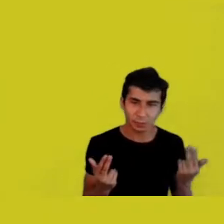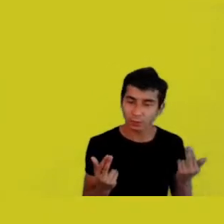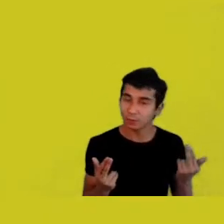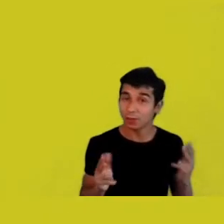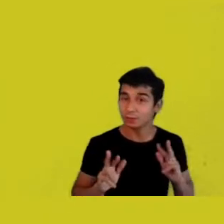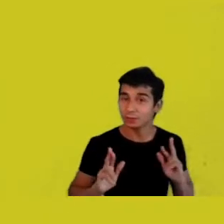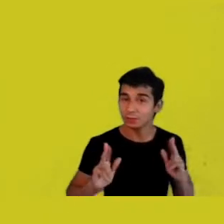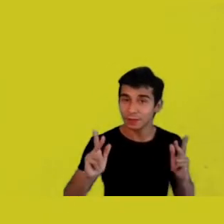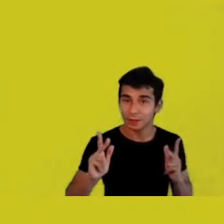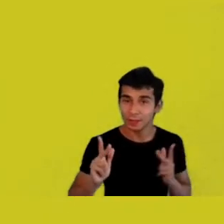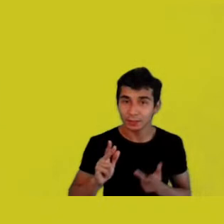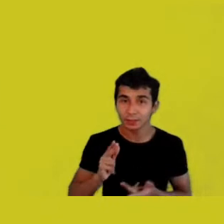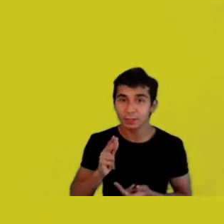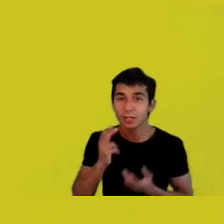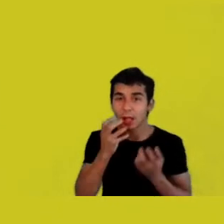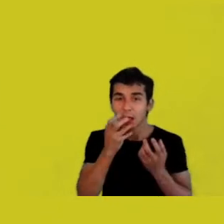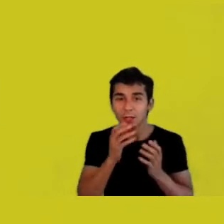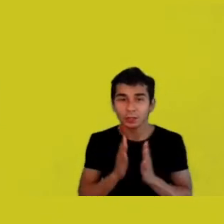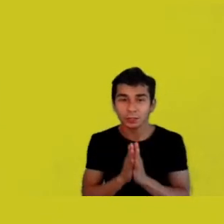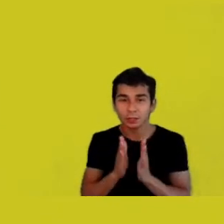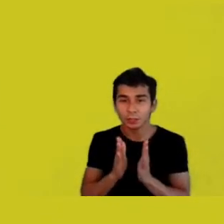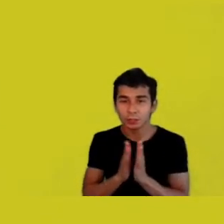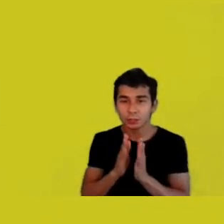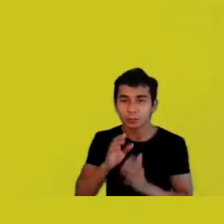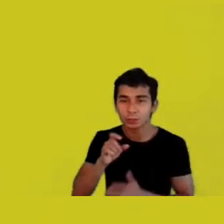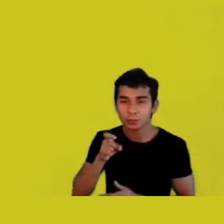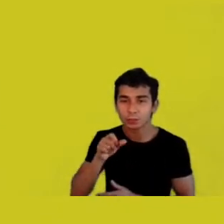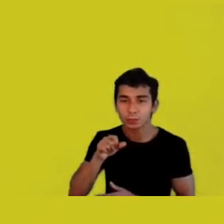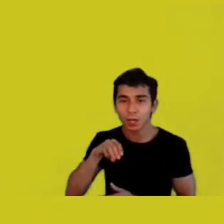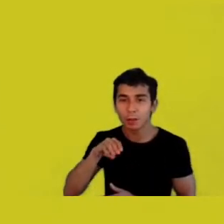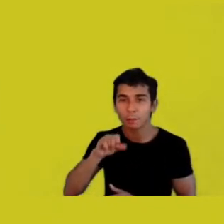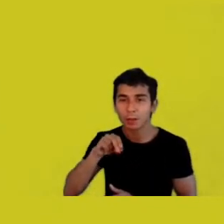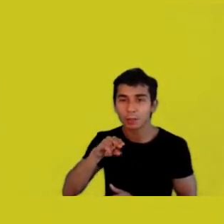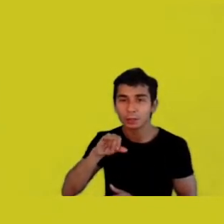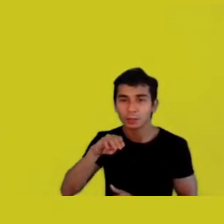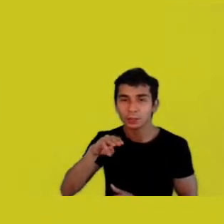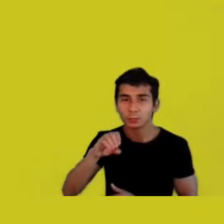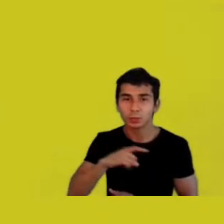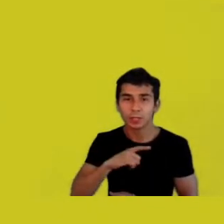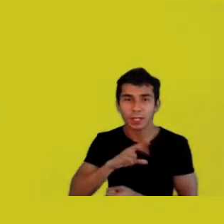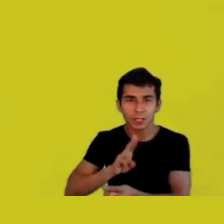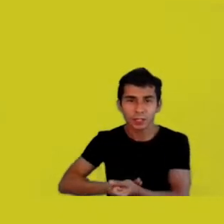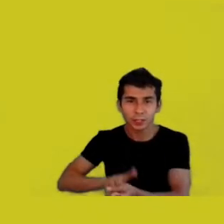Rhythm isn’t a law, a morality, an order, an economy, in that sense.